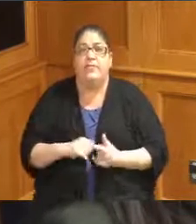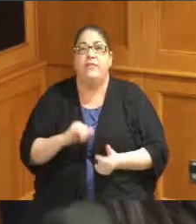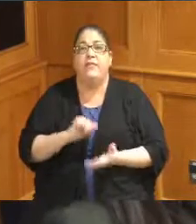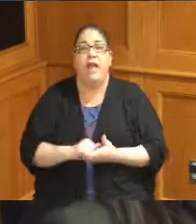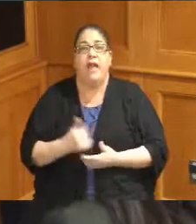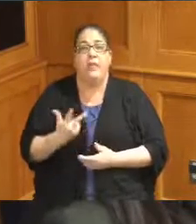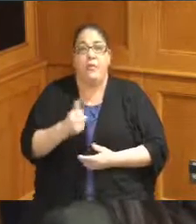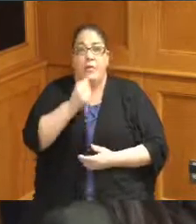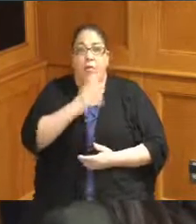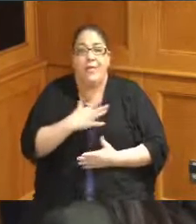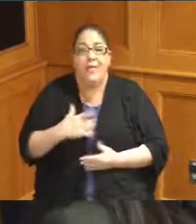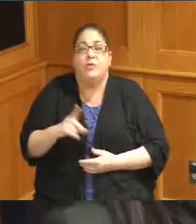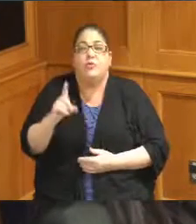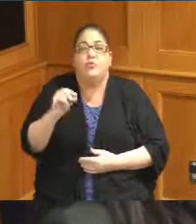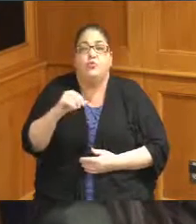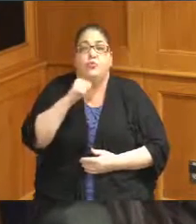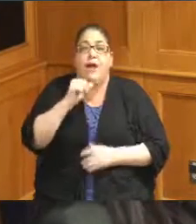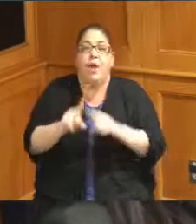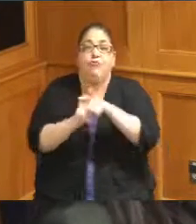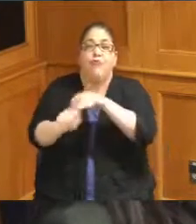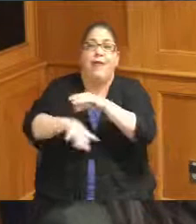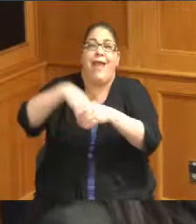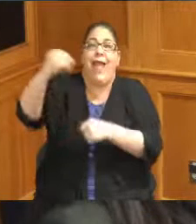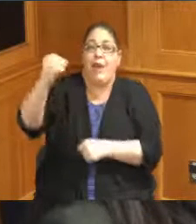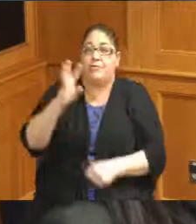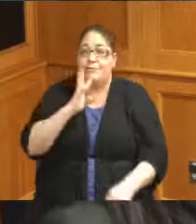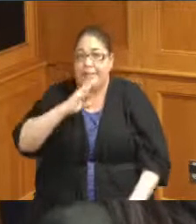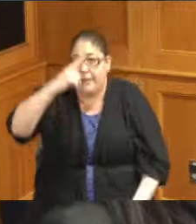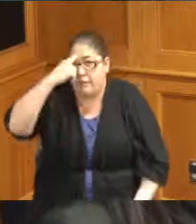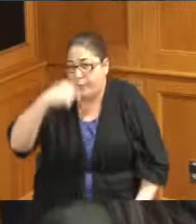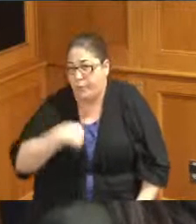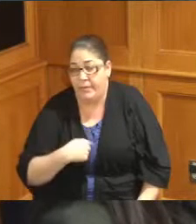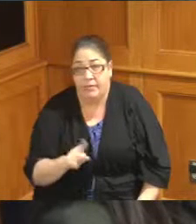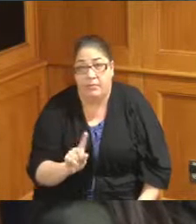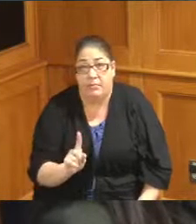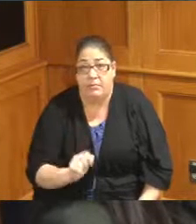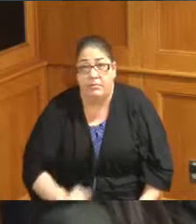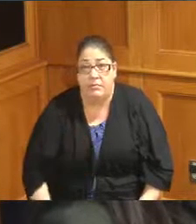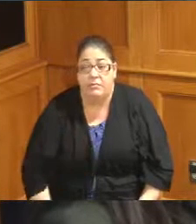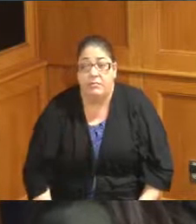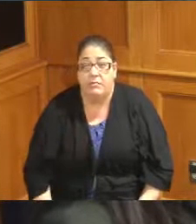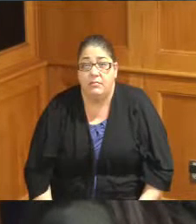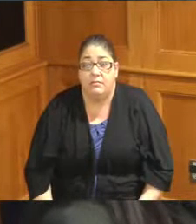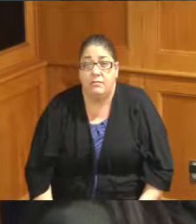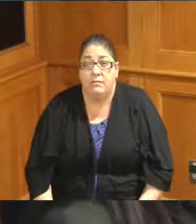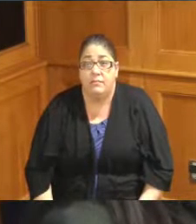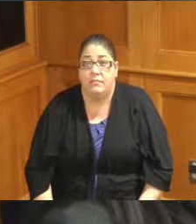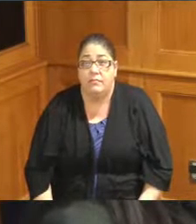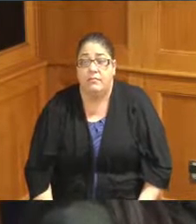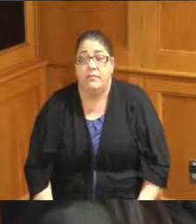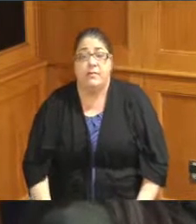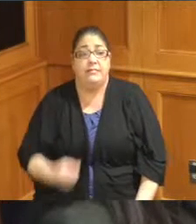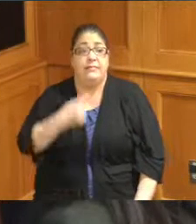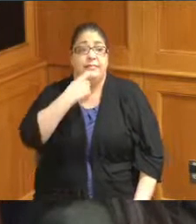here do not run out speaking at least not for me as a Commissioner and say it's a done deal